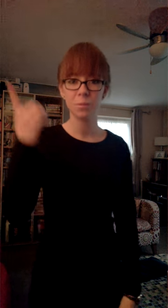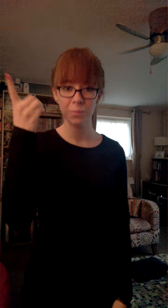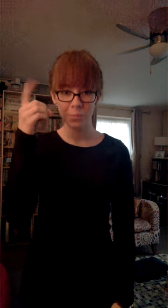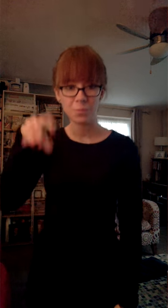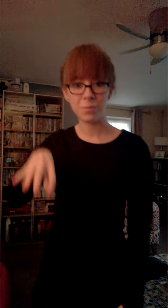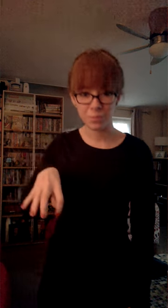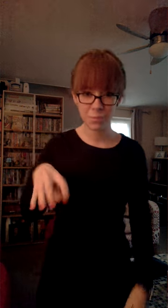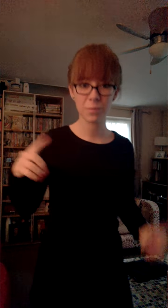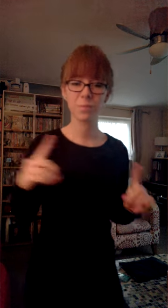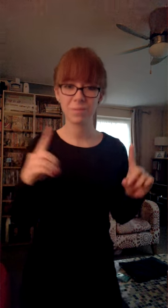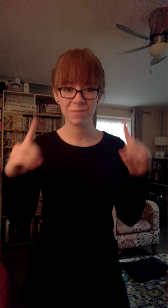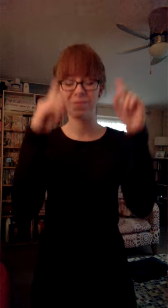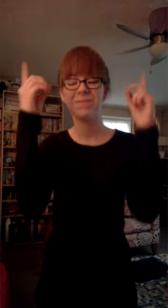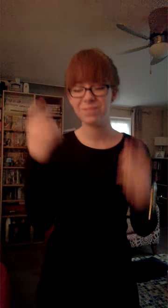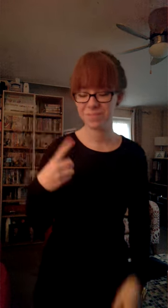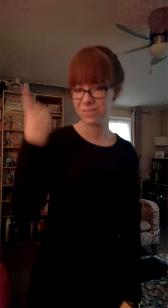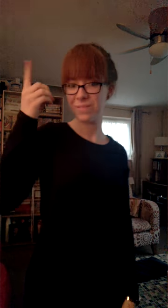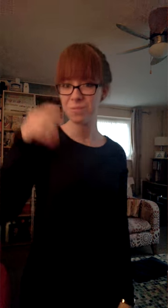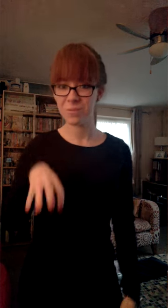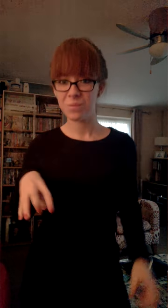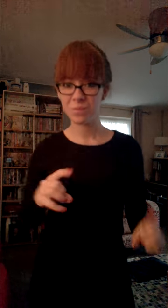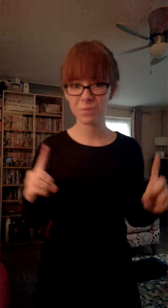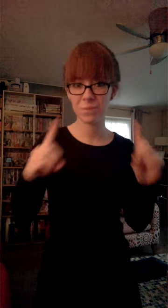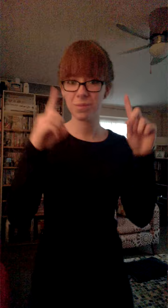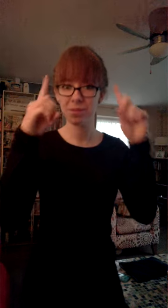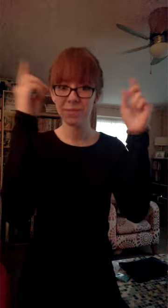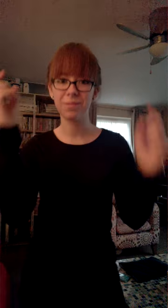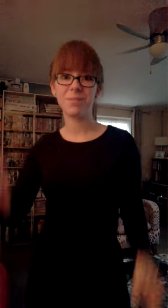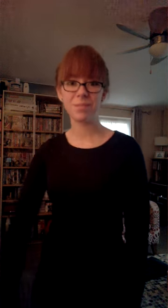I said Uptown Funk you up, Uptown Funk you up